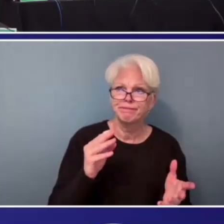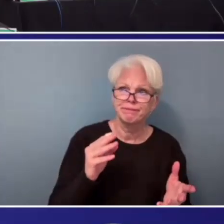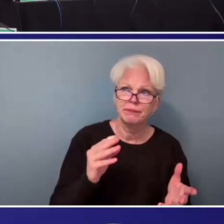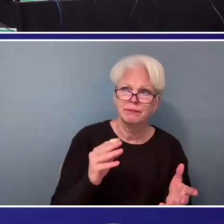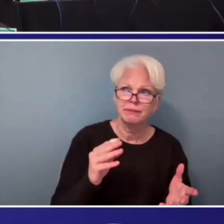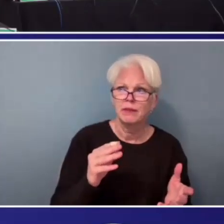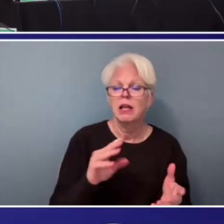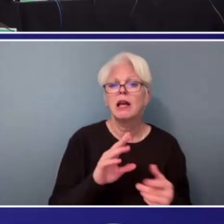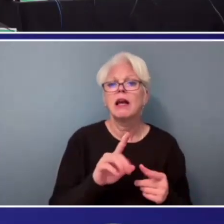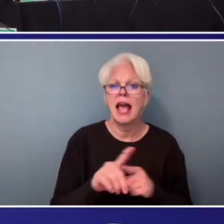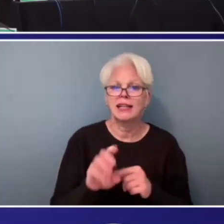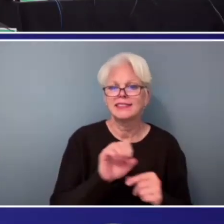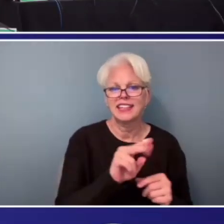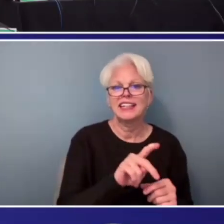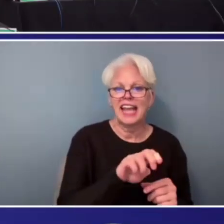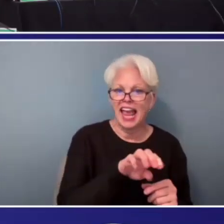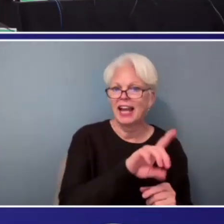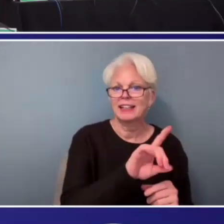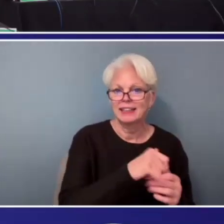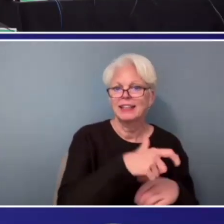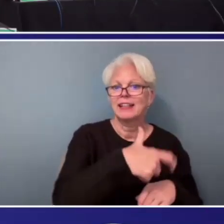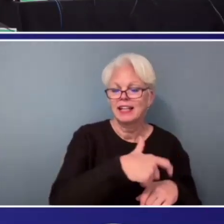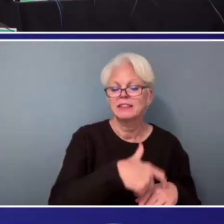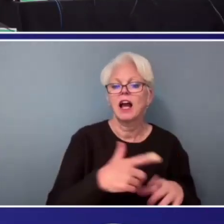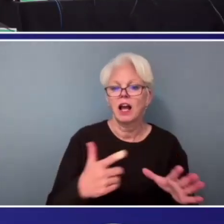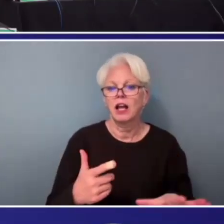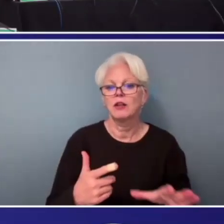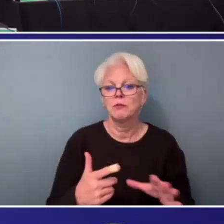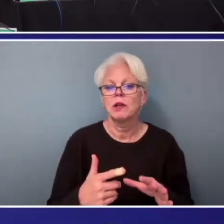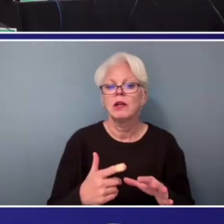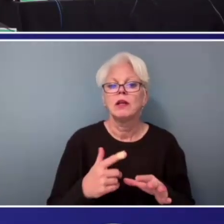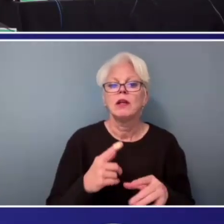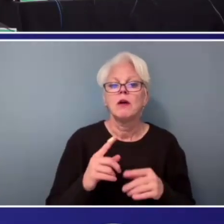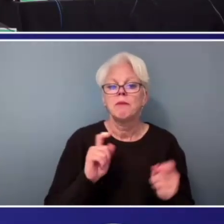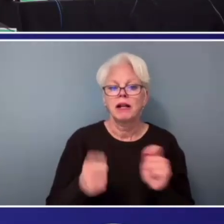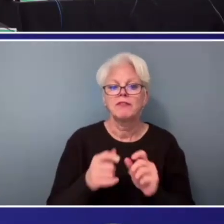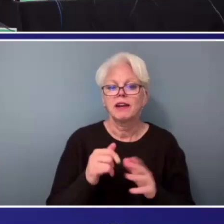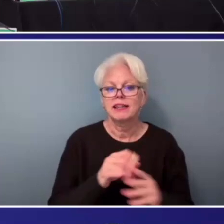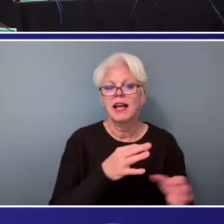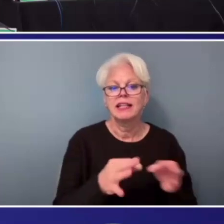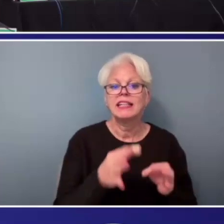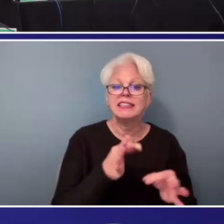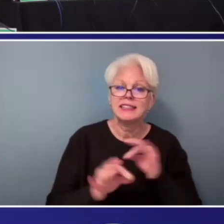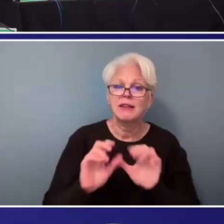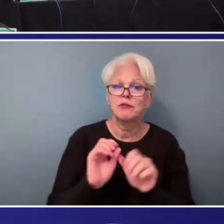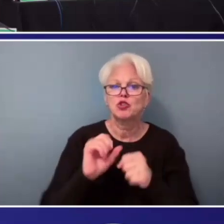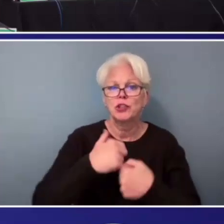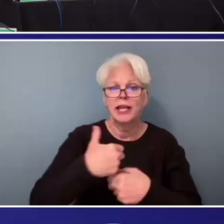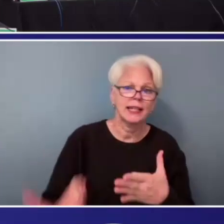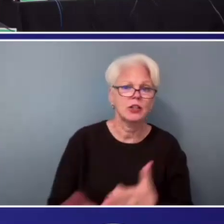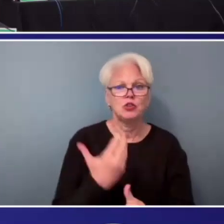modifying the definition that currently exists there, rather than creating a new definition. I was just trying to suss out